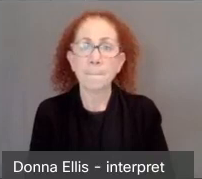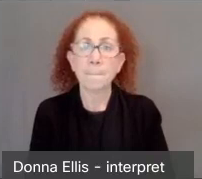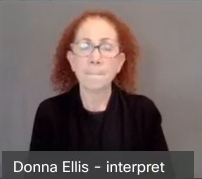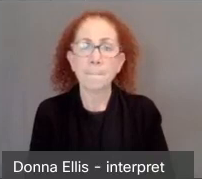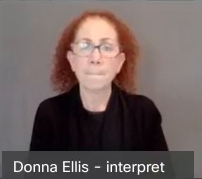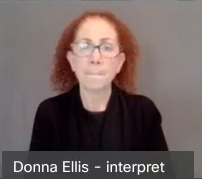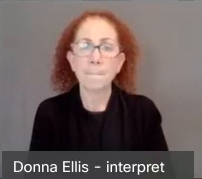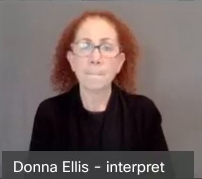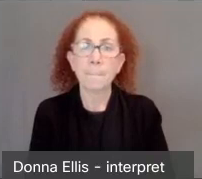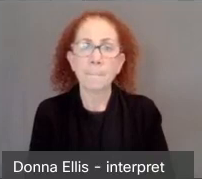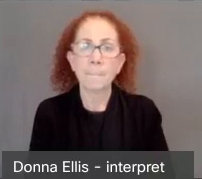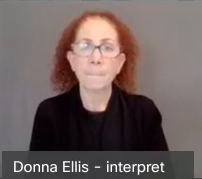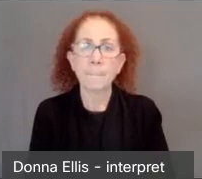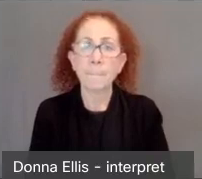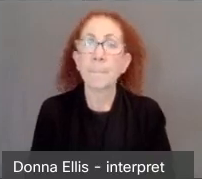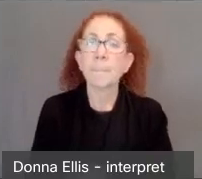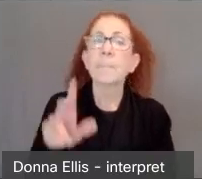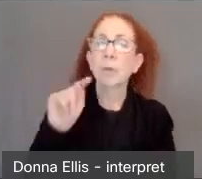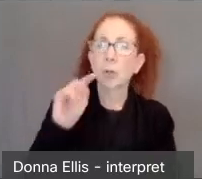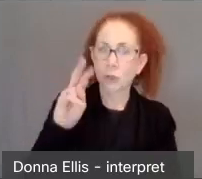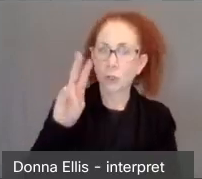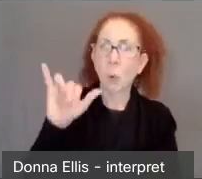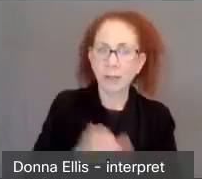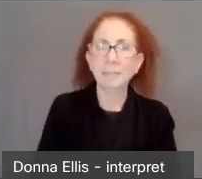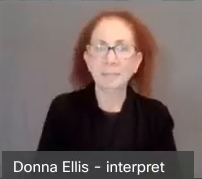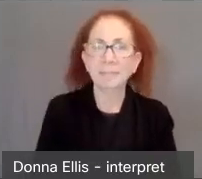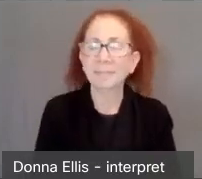[Staff] Looks like he's unmuted, so we'll go back to Tony Wood from the Philadelphia Inquirer.